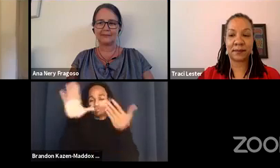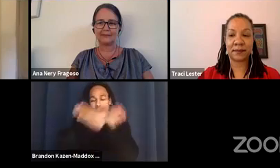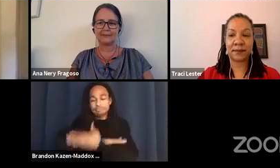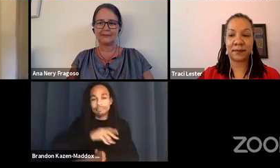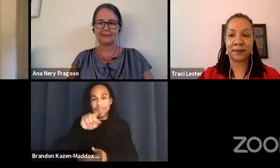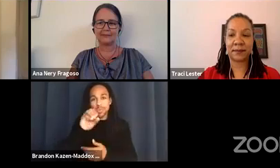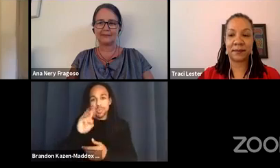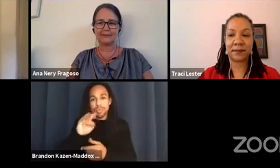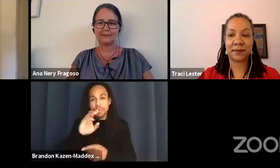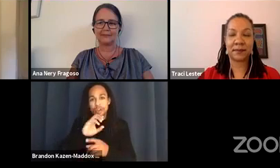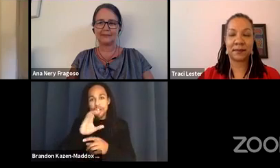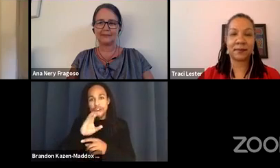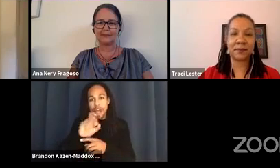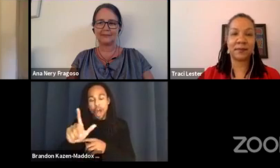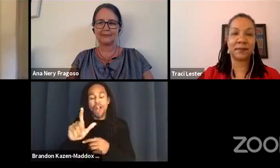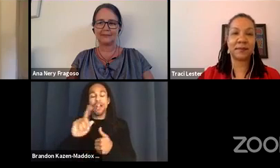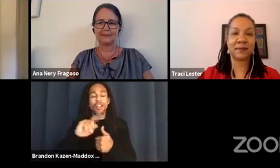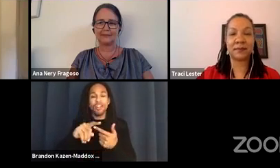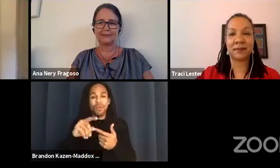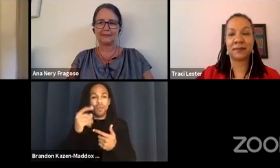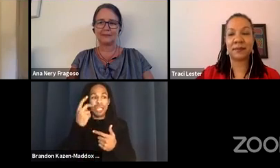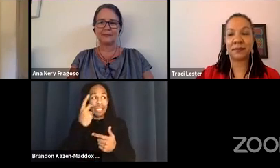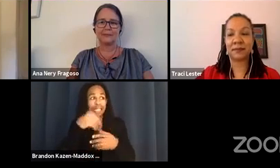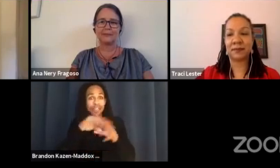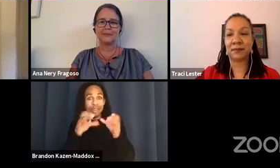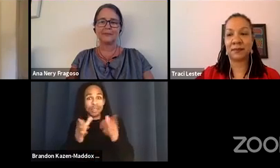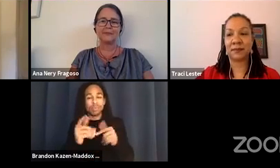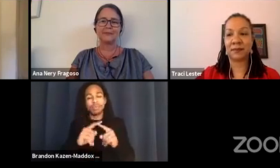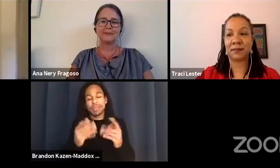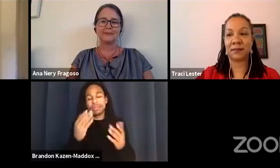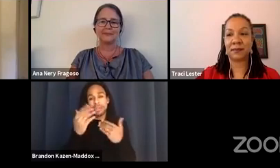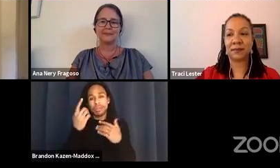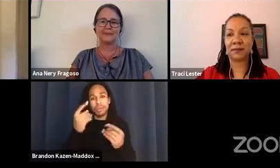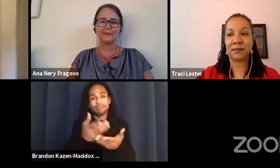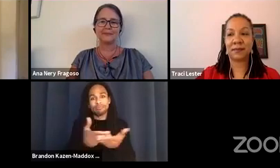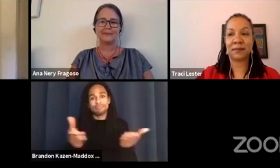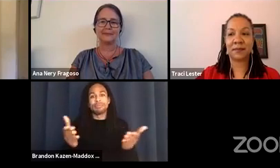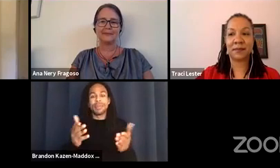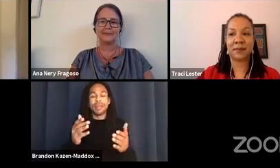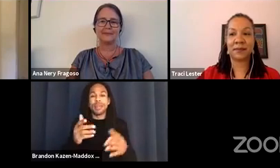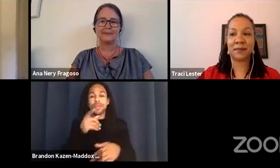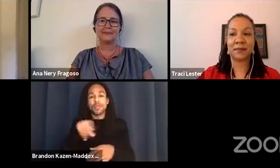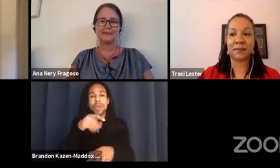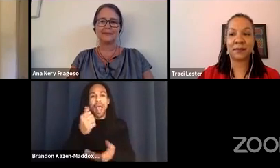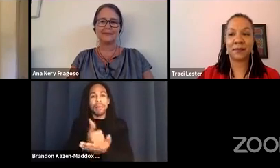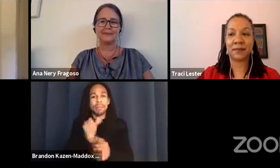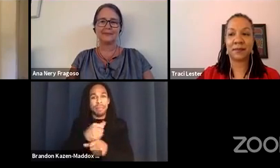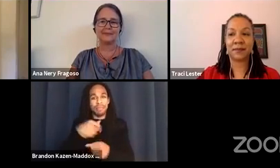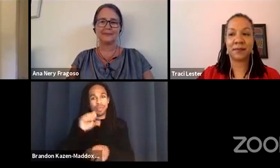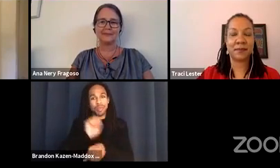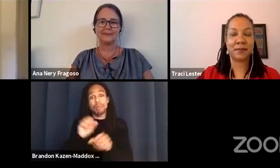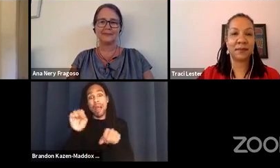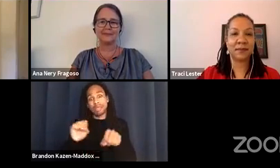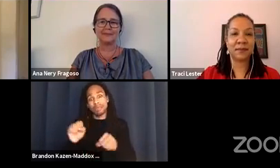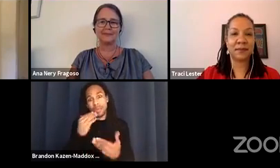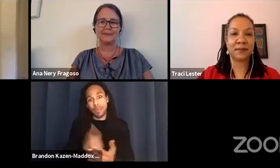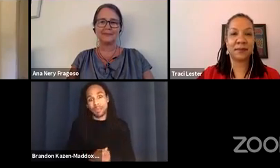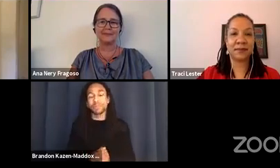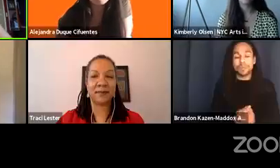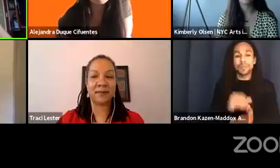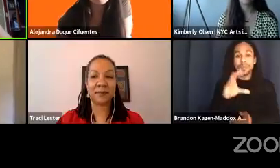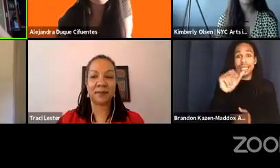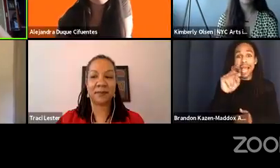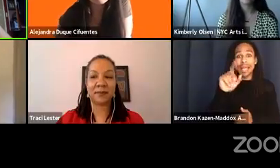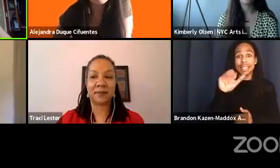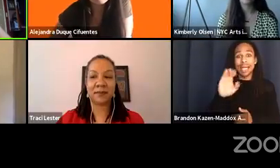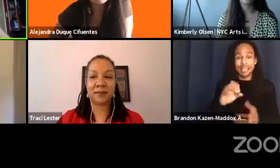We couldn't do this work without the parents that have been carrying their